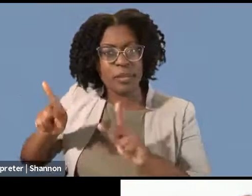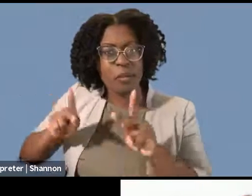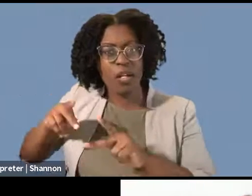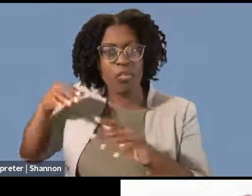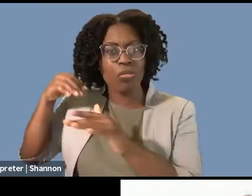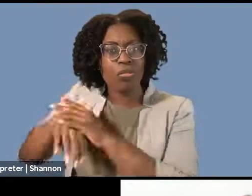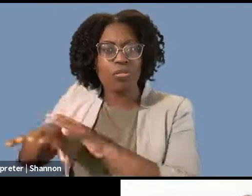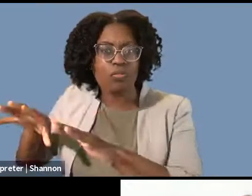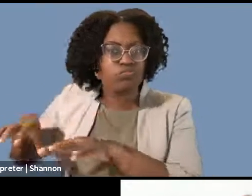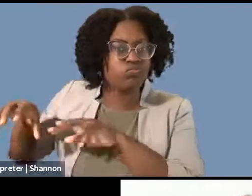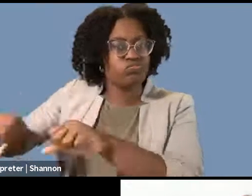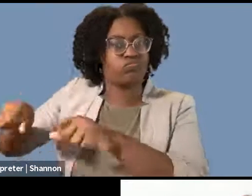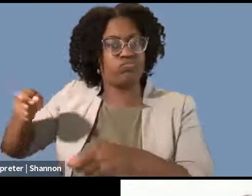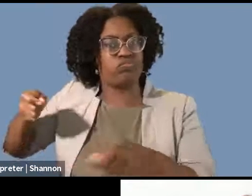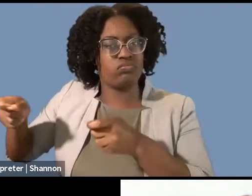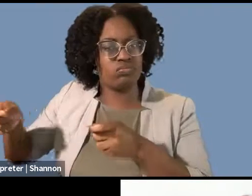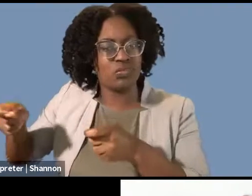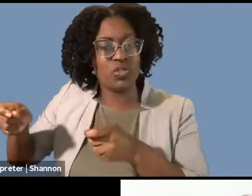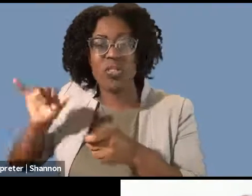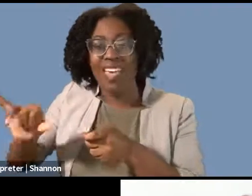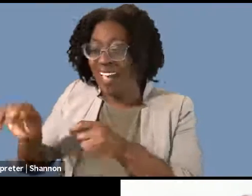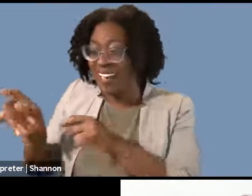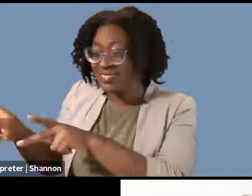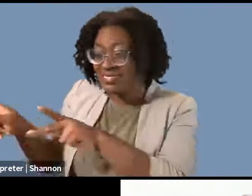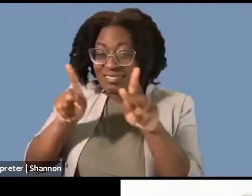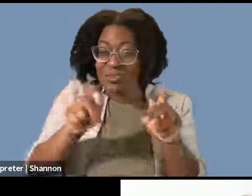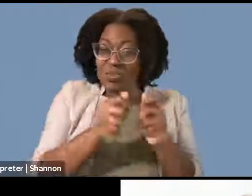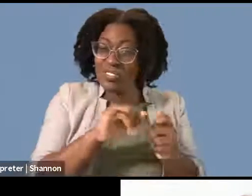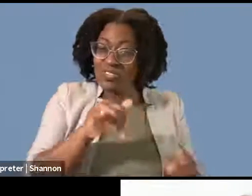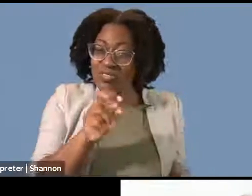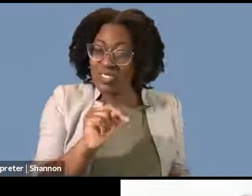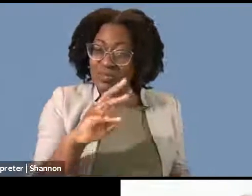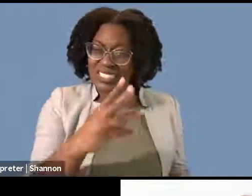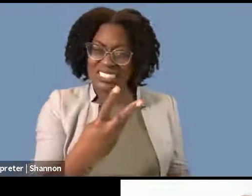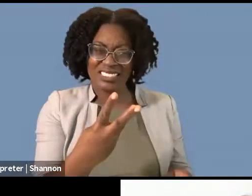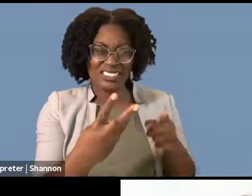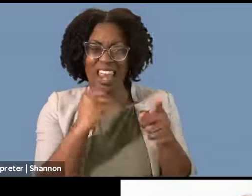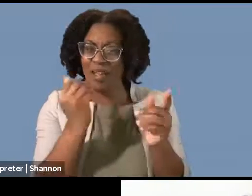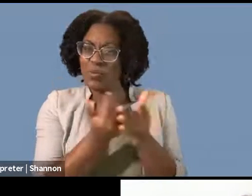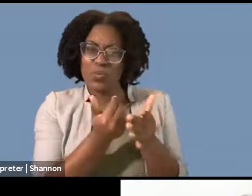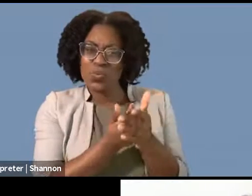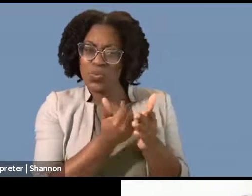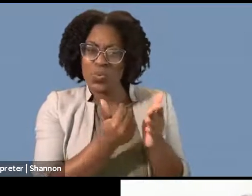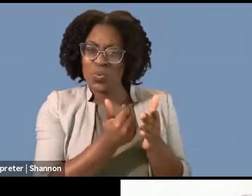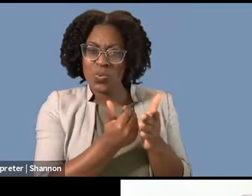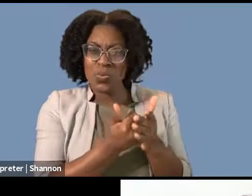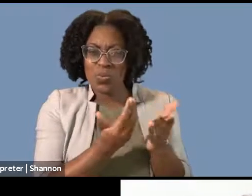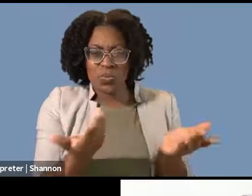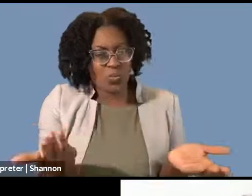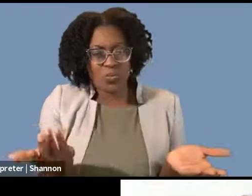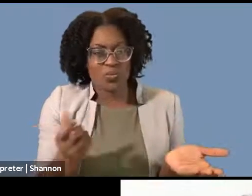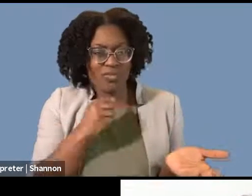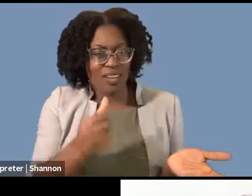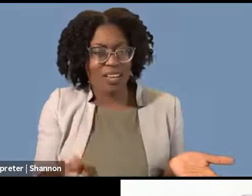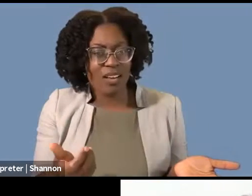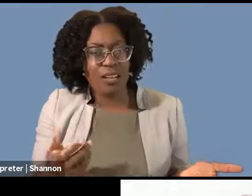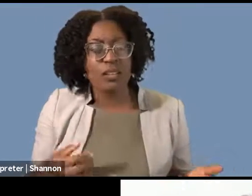happen on a regular basis, unfortunately. People are massacred. That's why the whole voting right